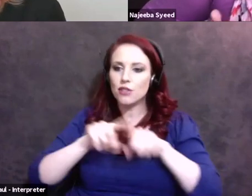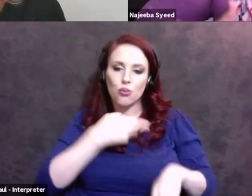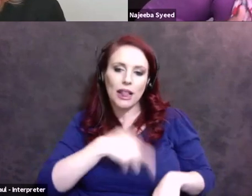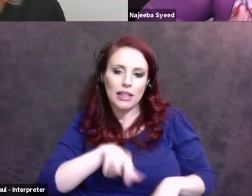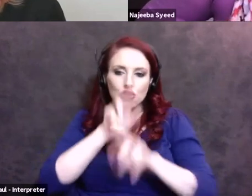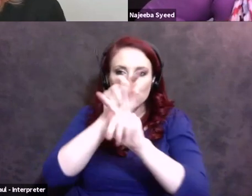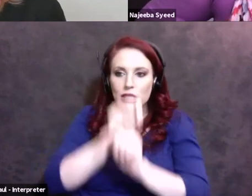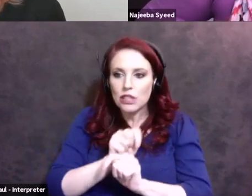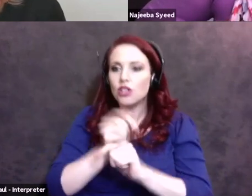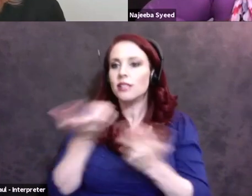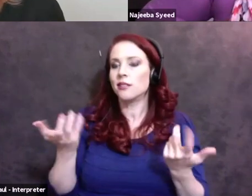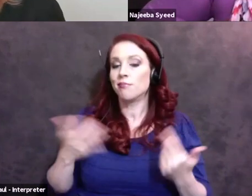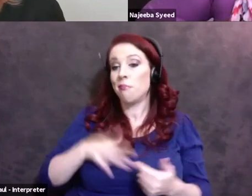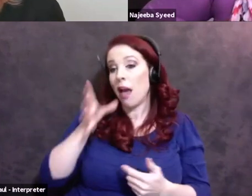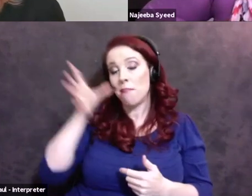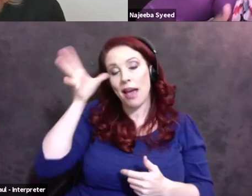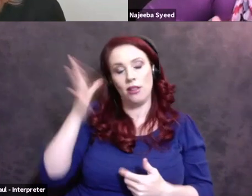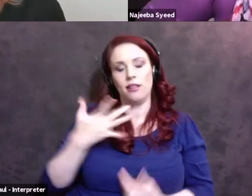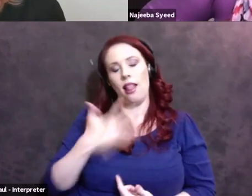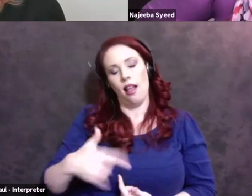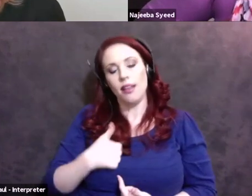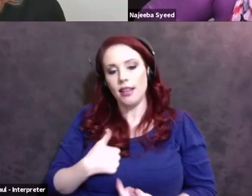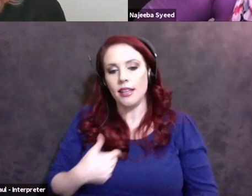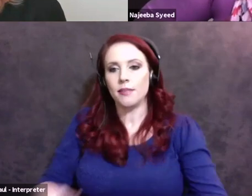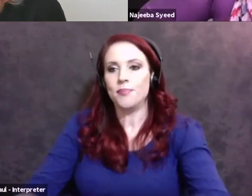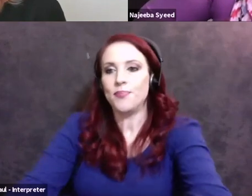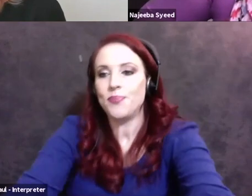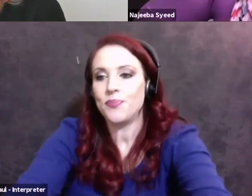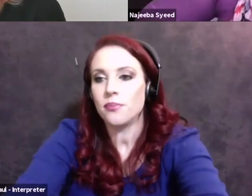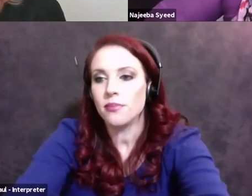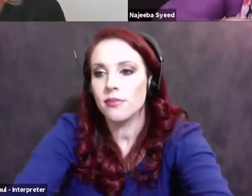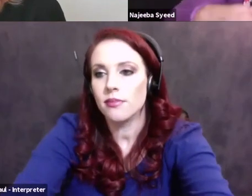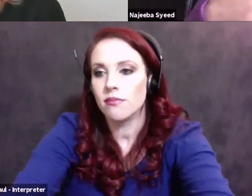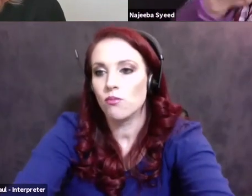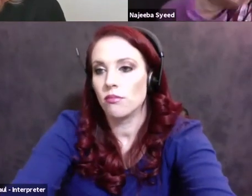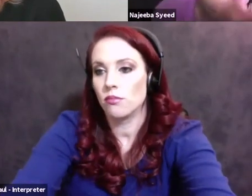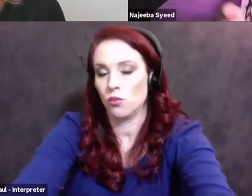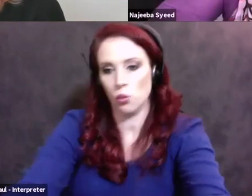My parents, I was very lucky, we were a very deeply practicing Muslim family and they would